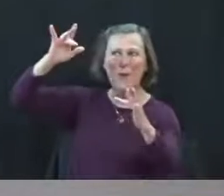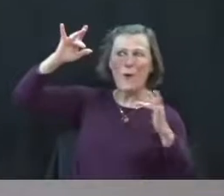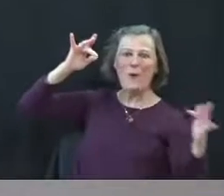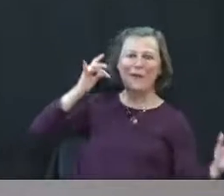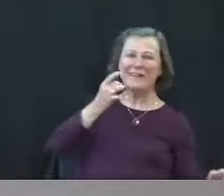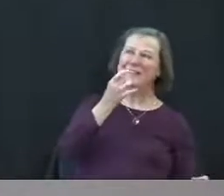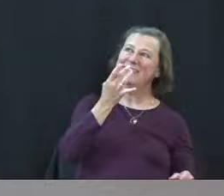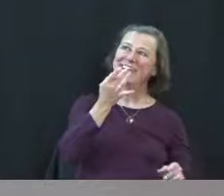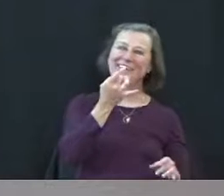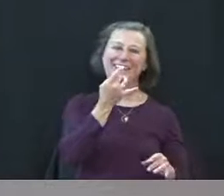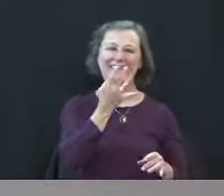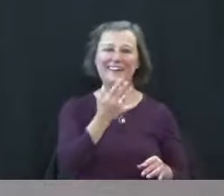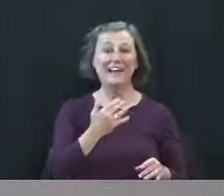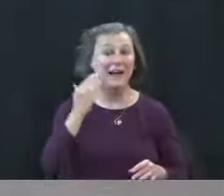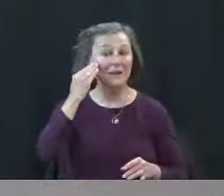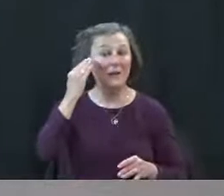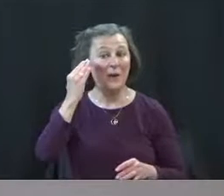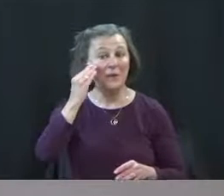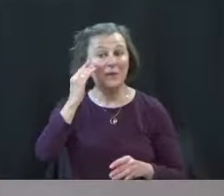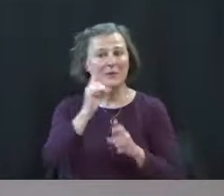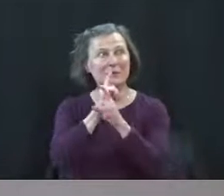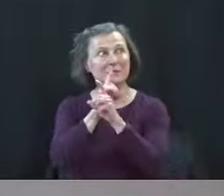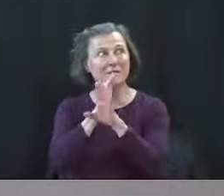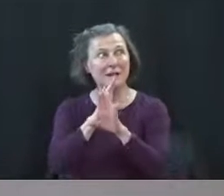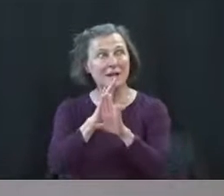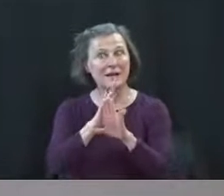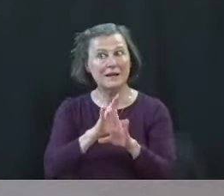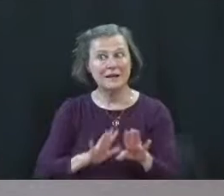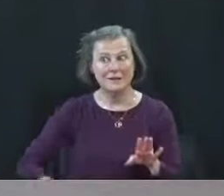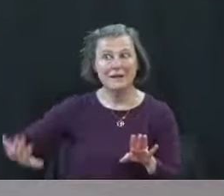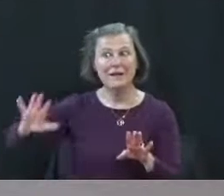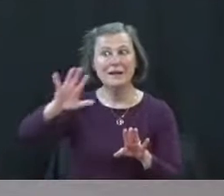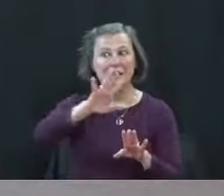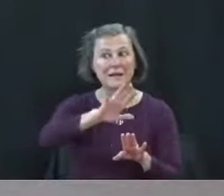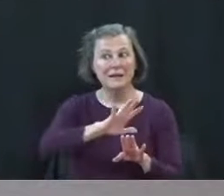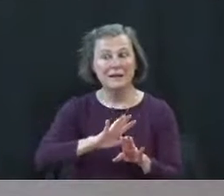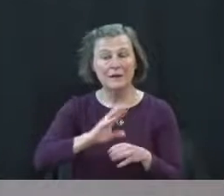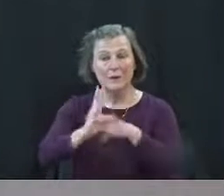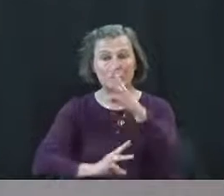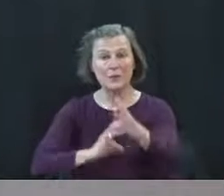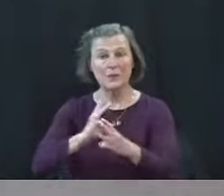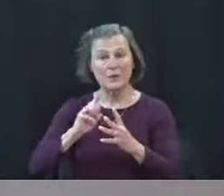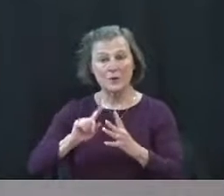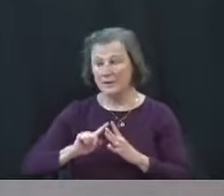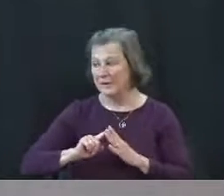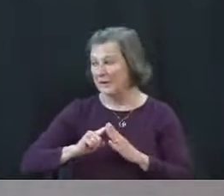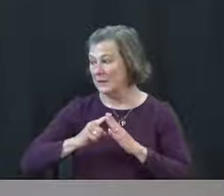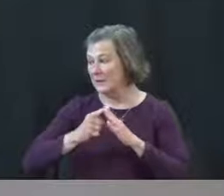I know the silence as the world begins to wake,